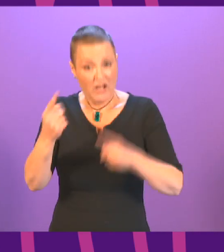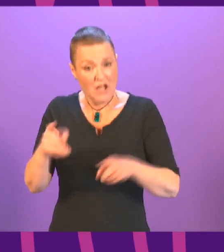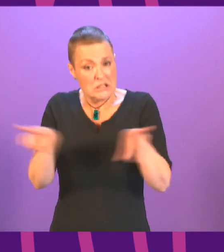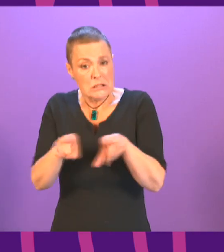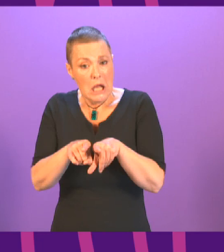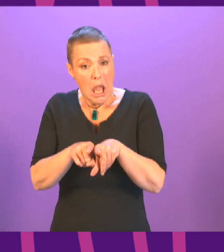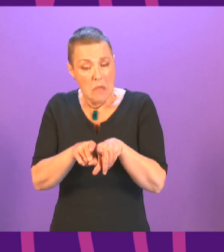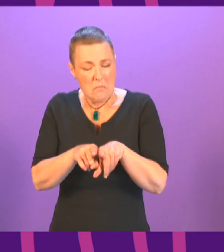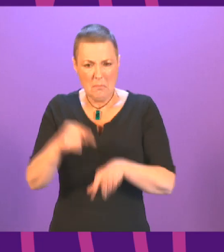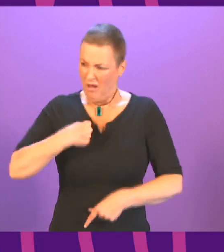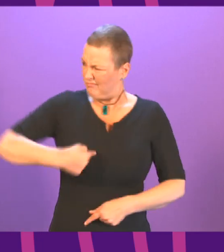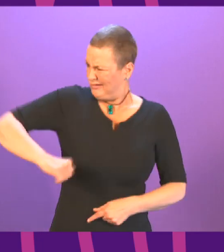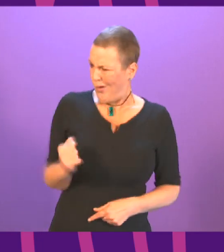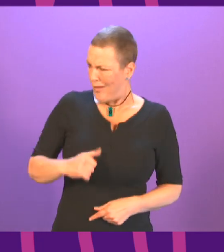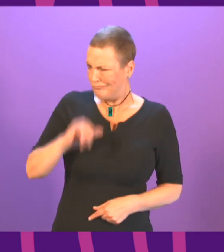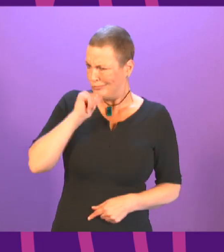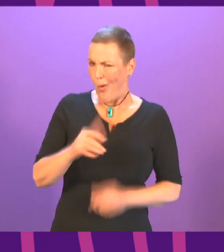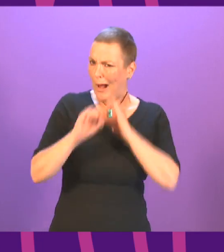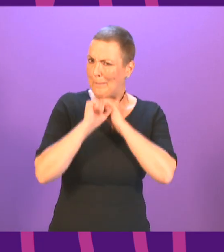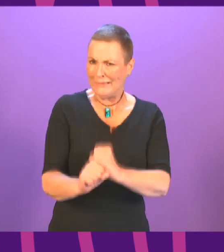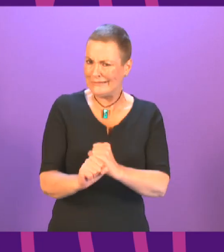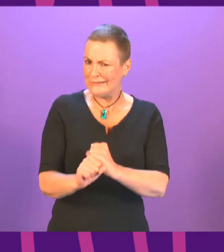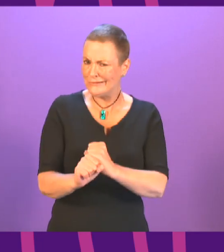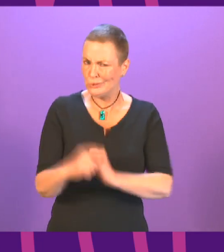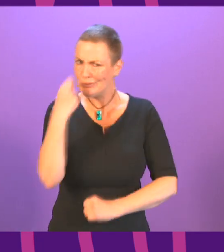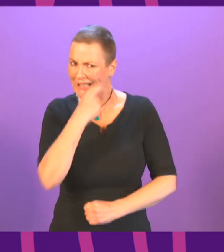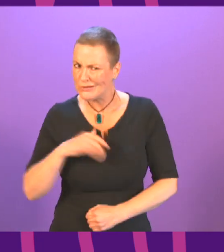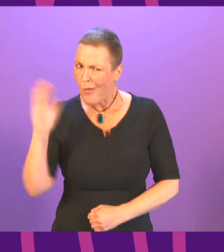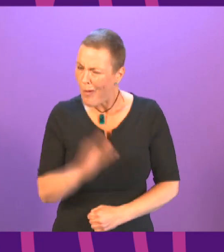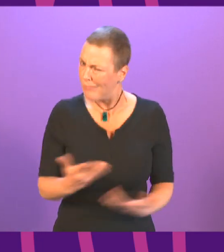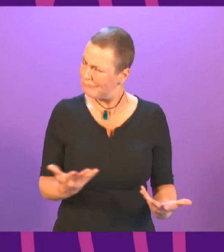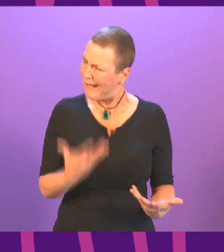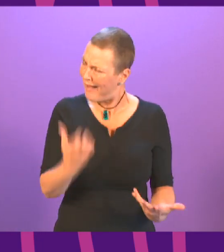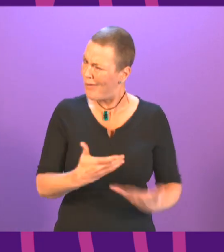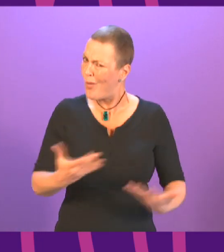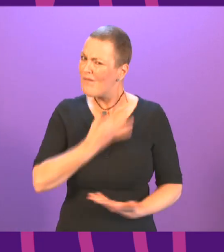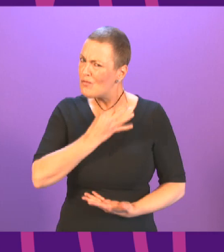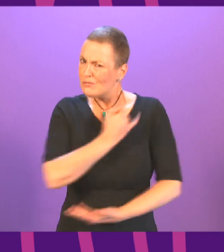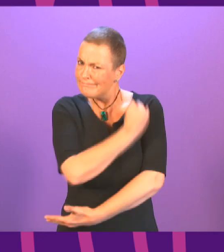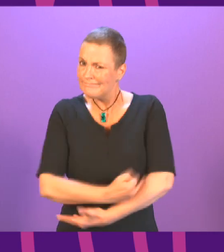to testing everyone who works in our hospitals, where there are many vulnerable people.